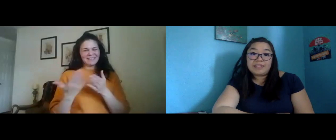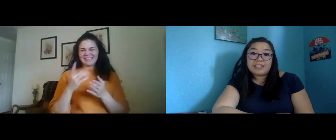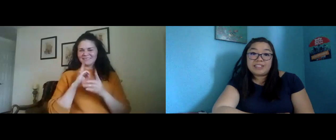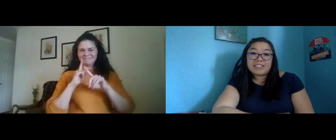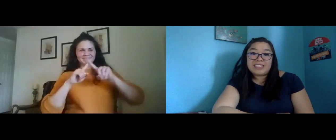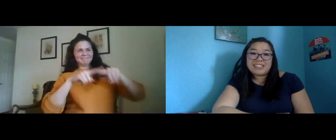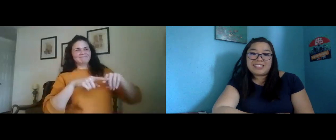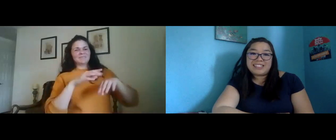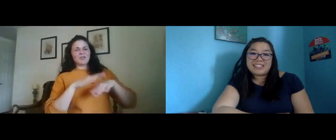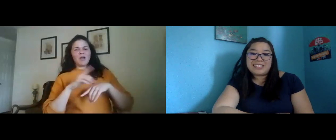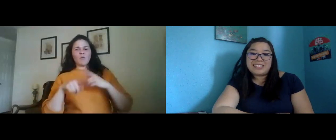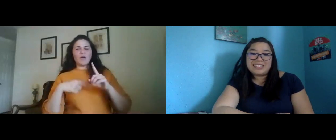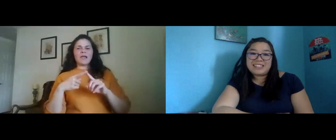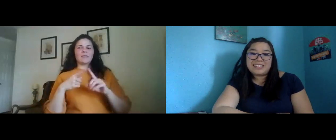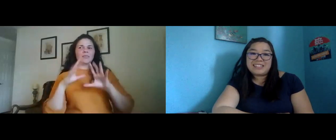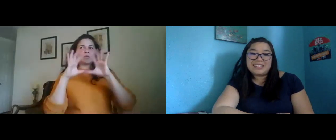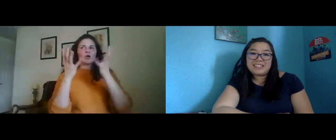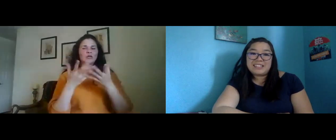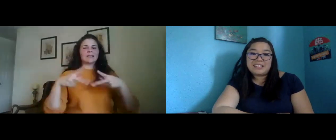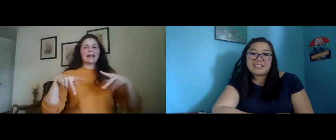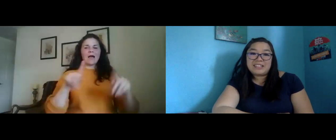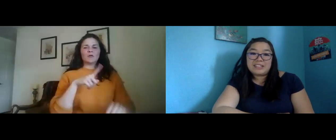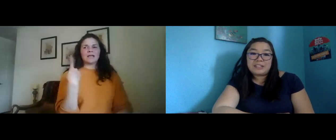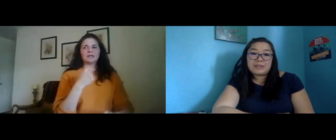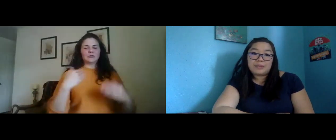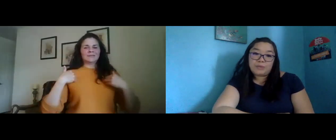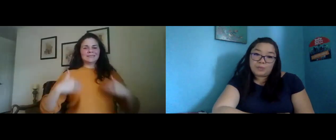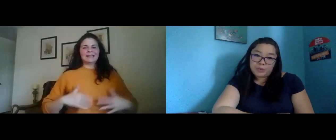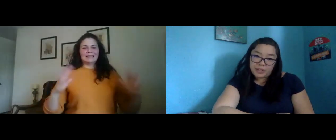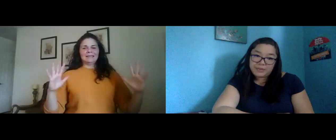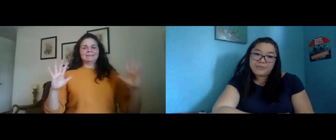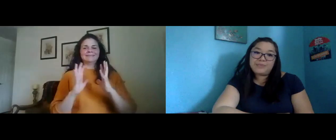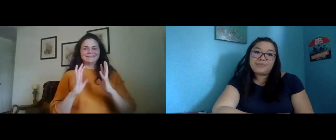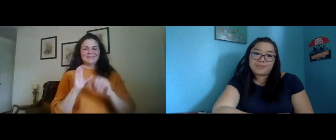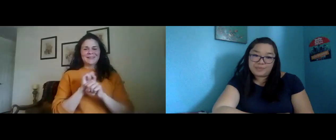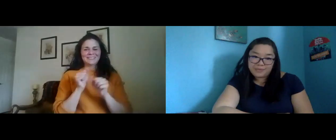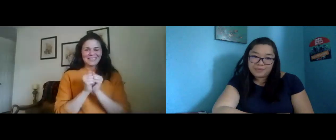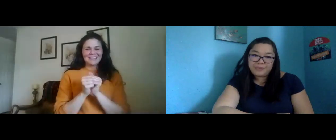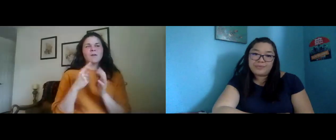Everything really depends on when the world allows us to be physically close to work together.